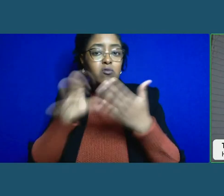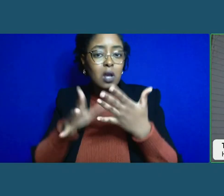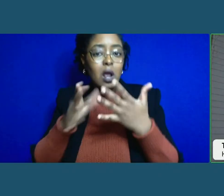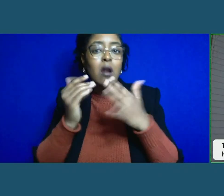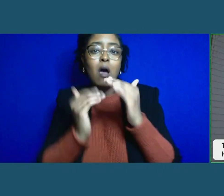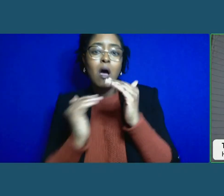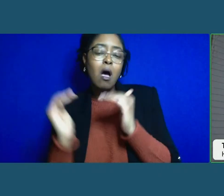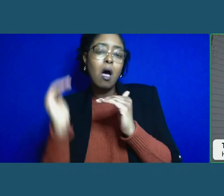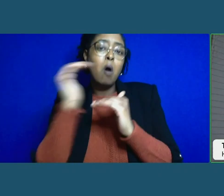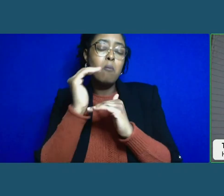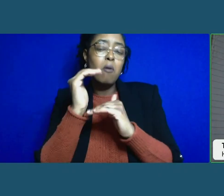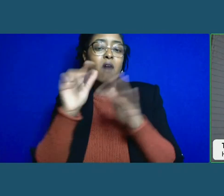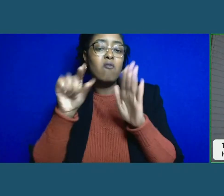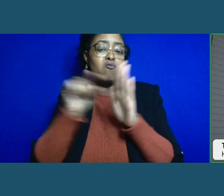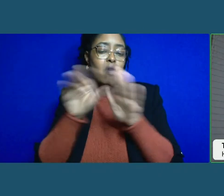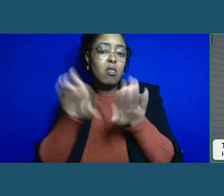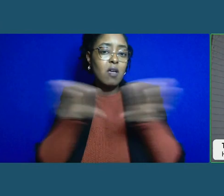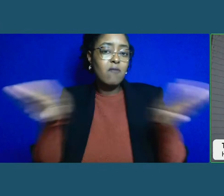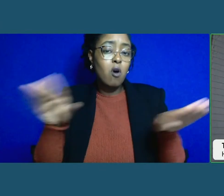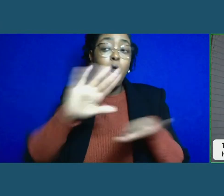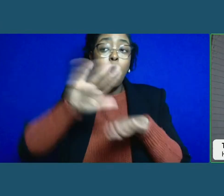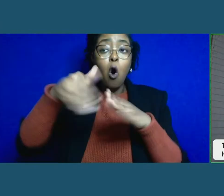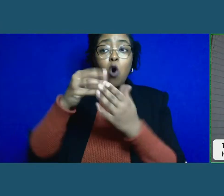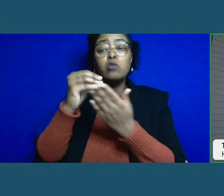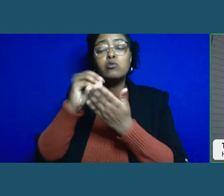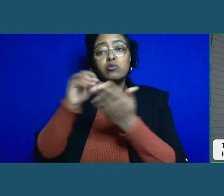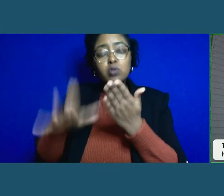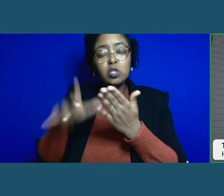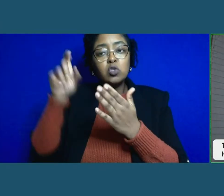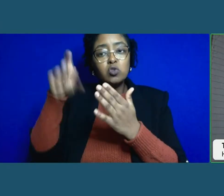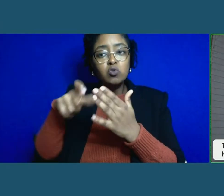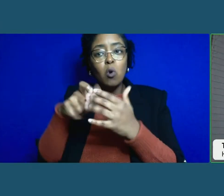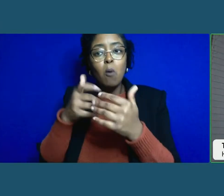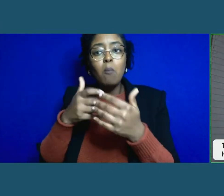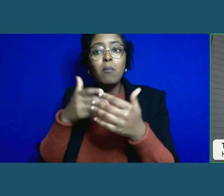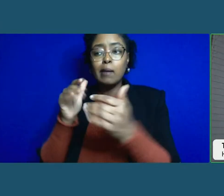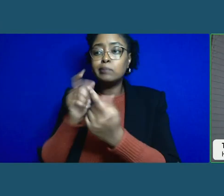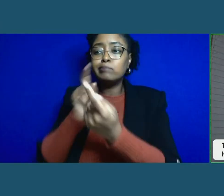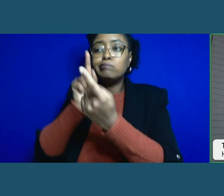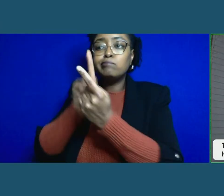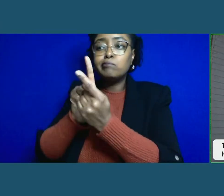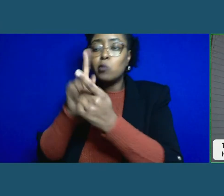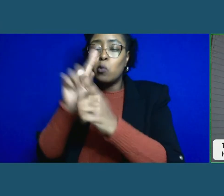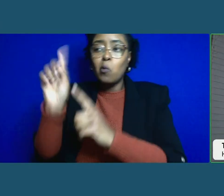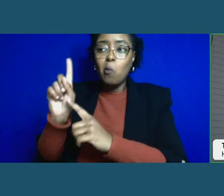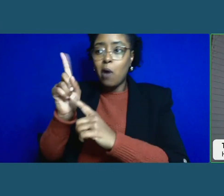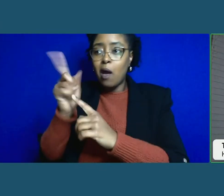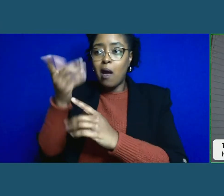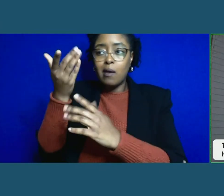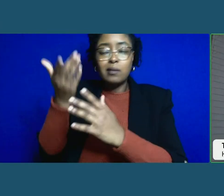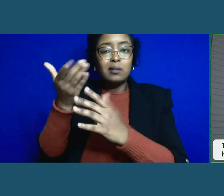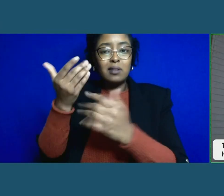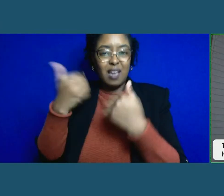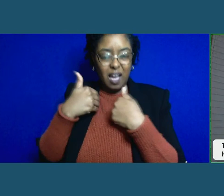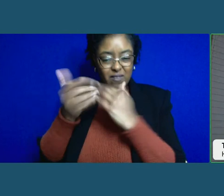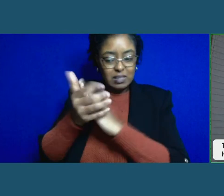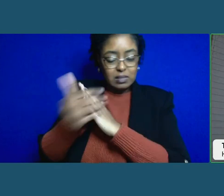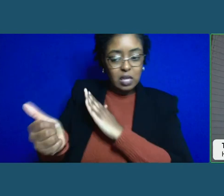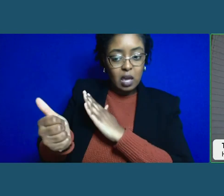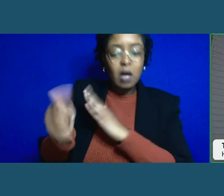black and brown students that are on or above level. All students should be met, where they are, and provided support